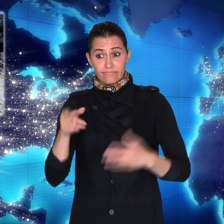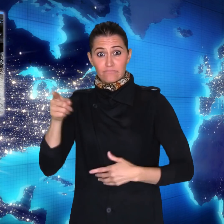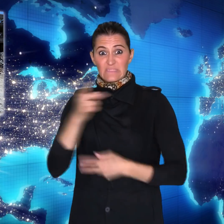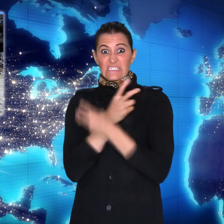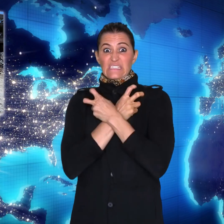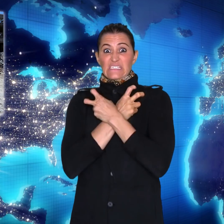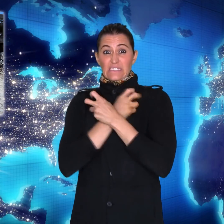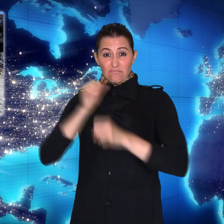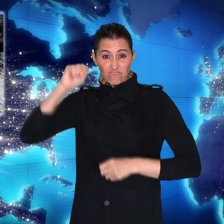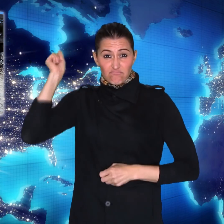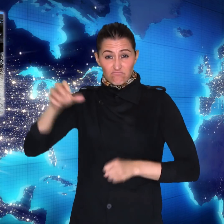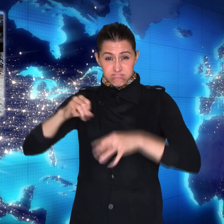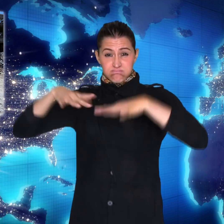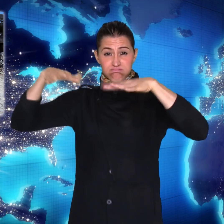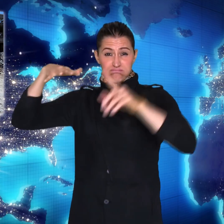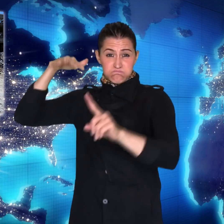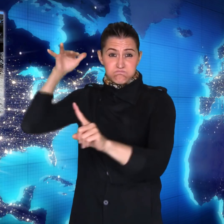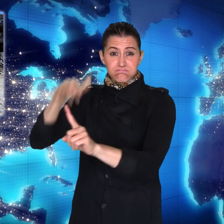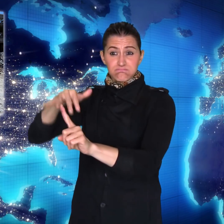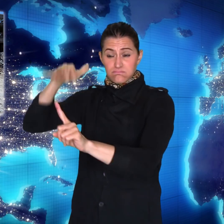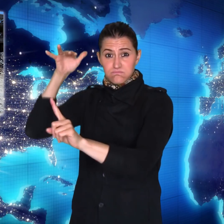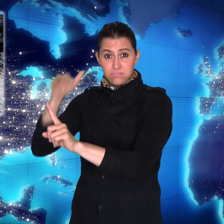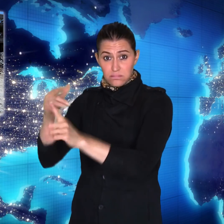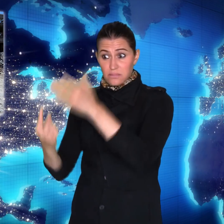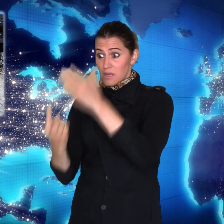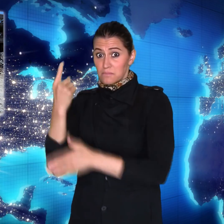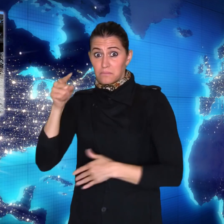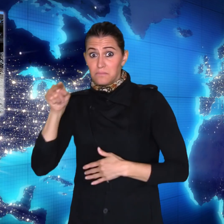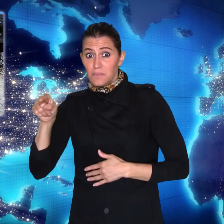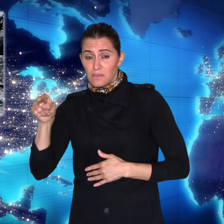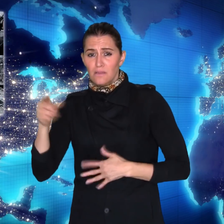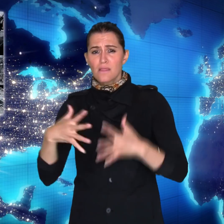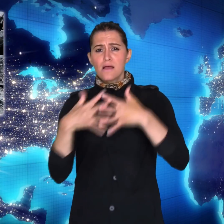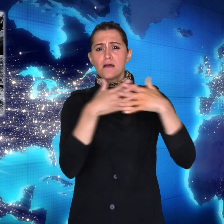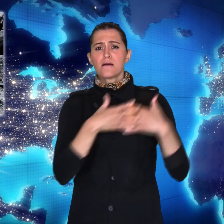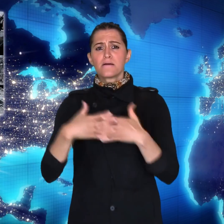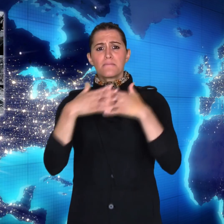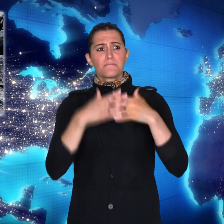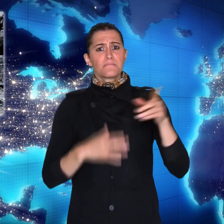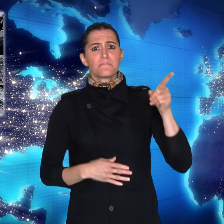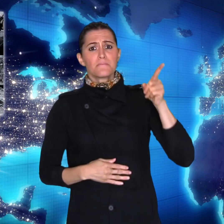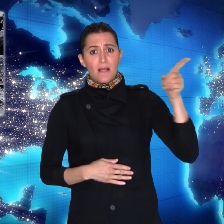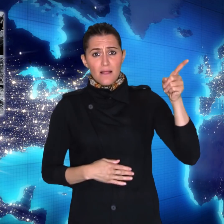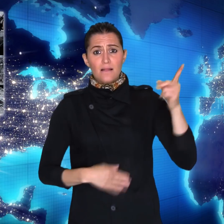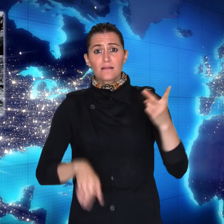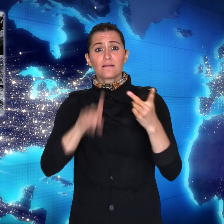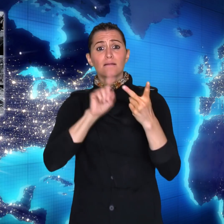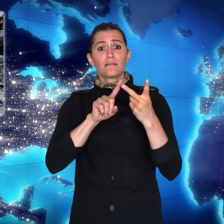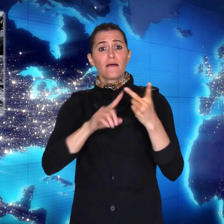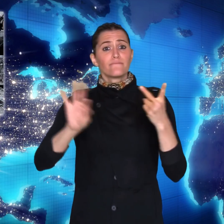States launched “restrained” airstrikes